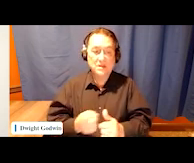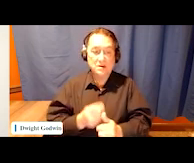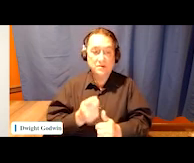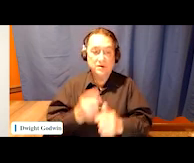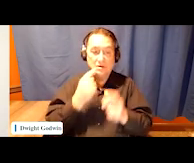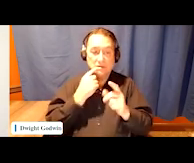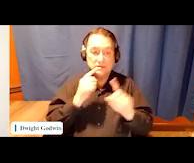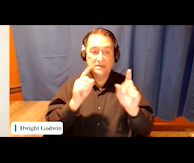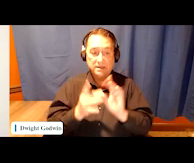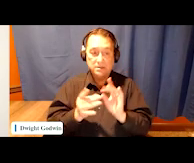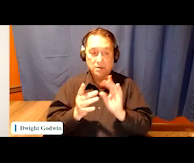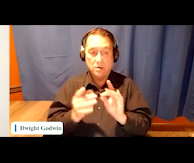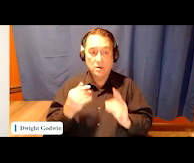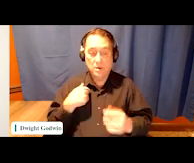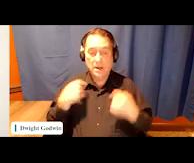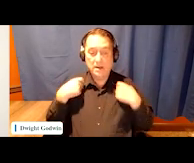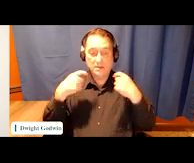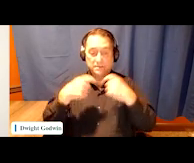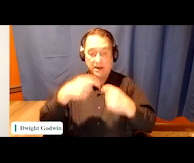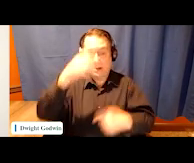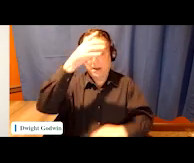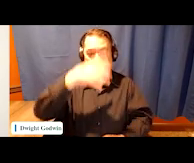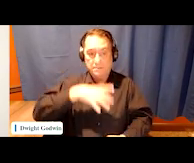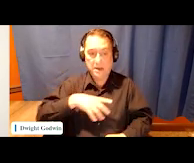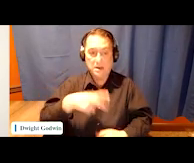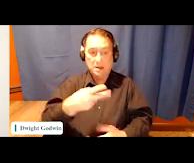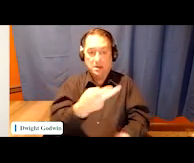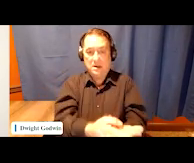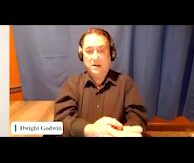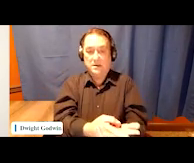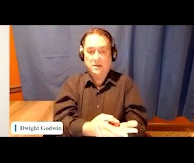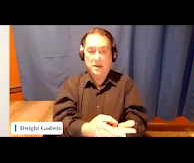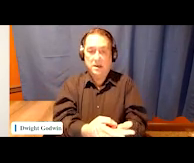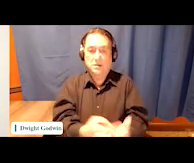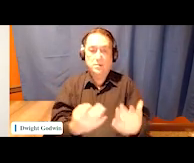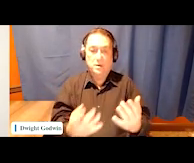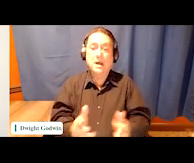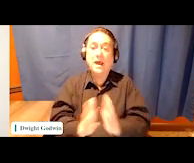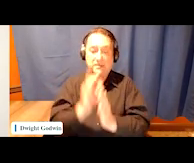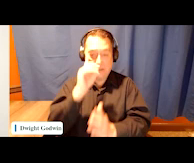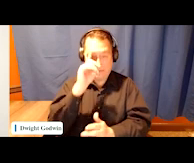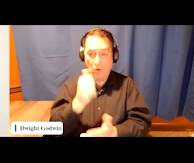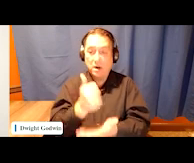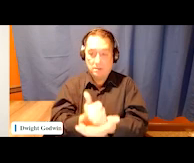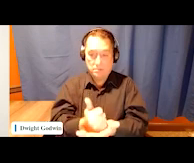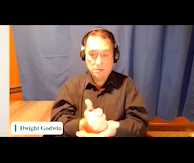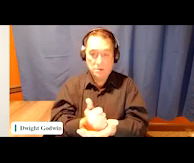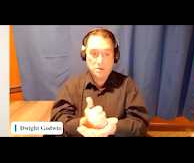we encountered a Hispanic male laying down, loitering, requesting assistance. Once we arrived on the scene,